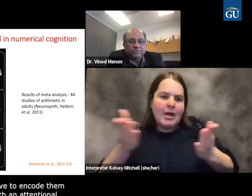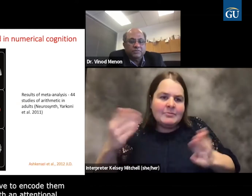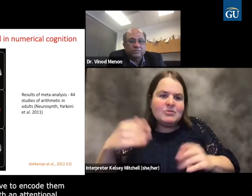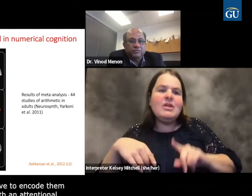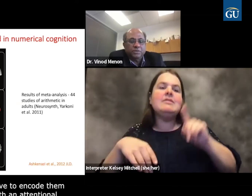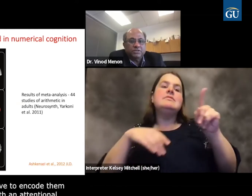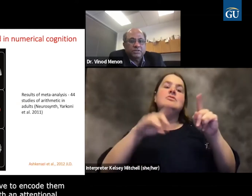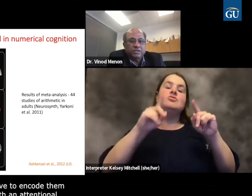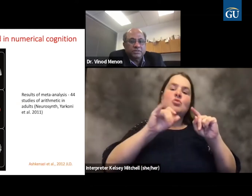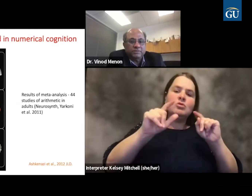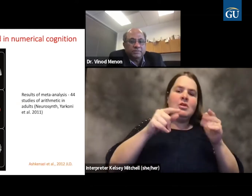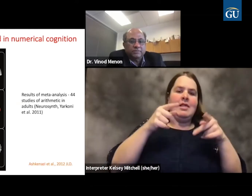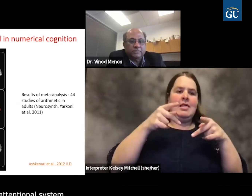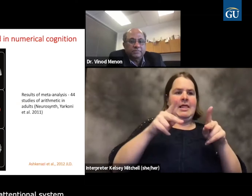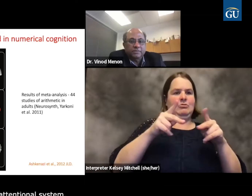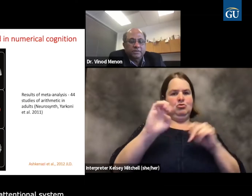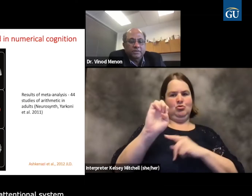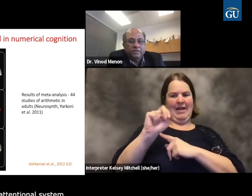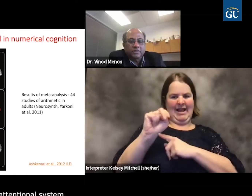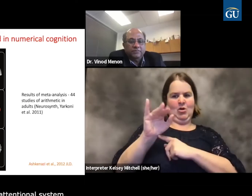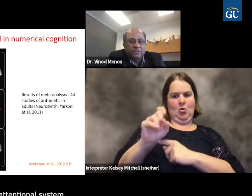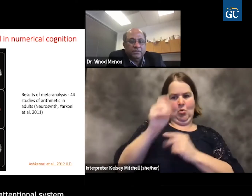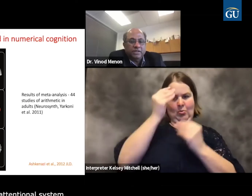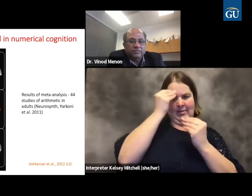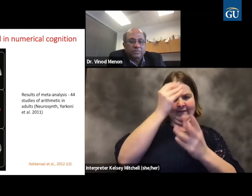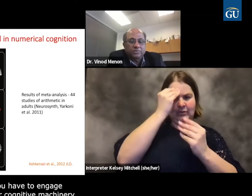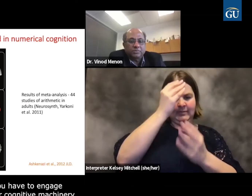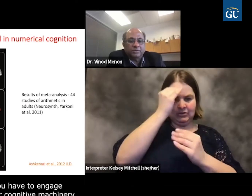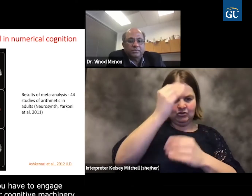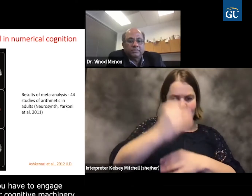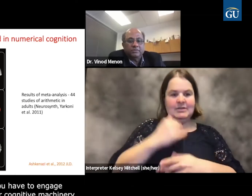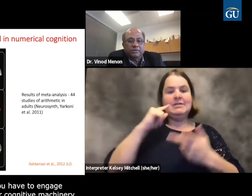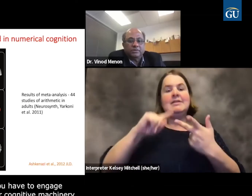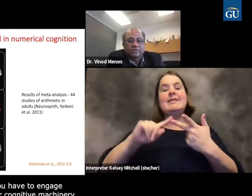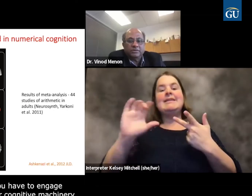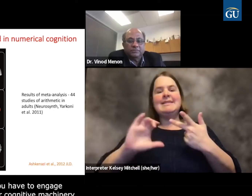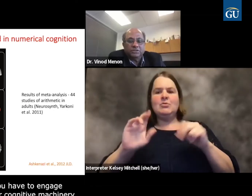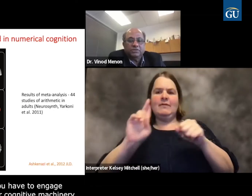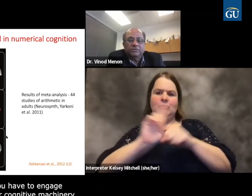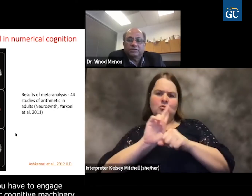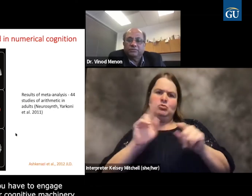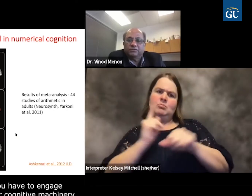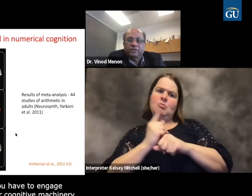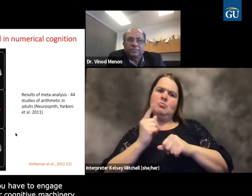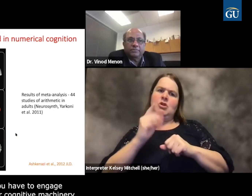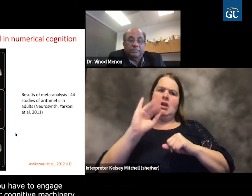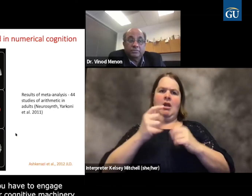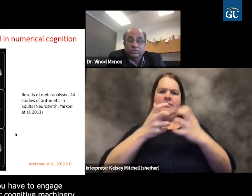with an attention system spatial attention system and you have to engage